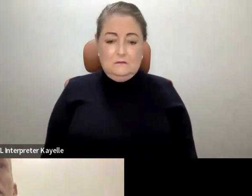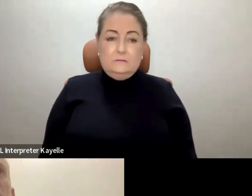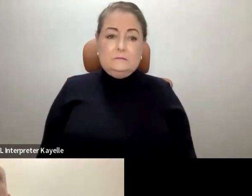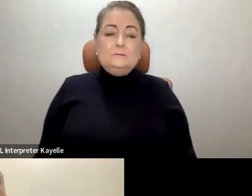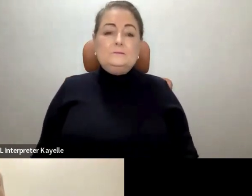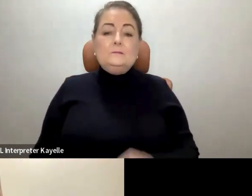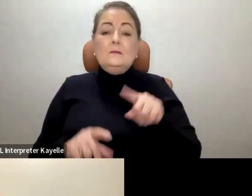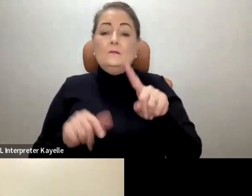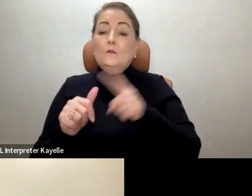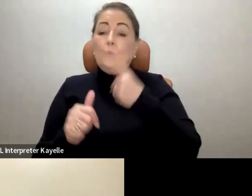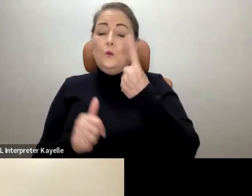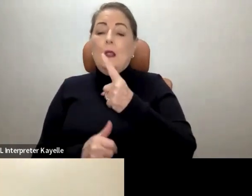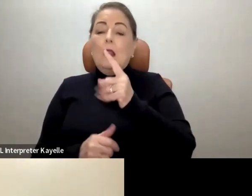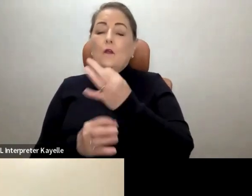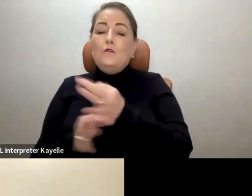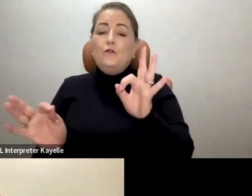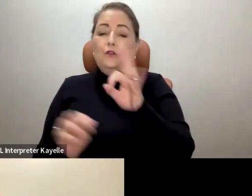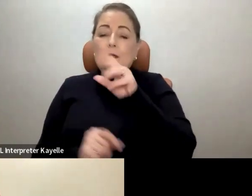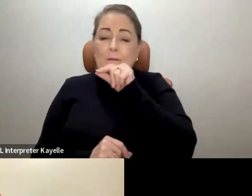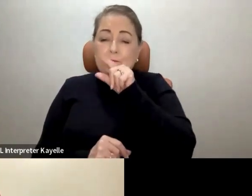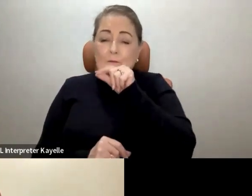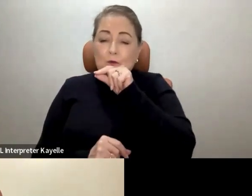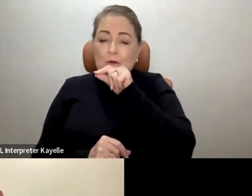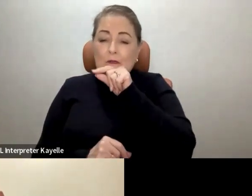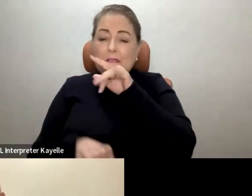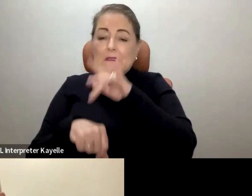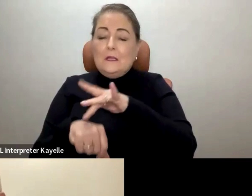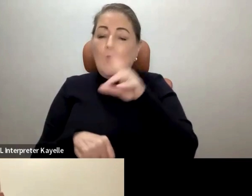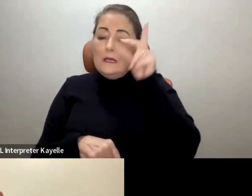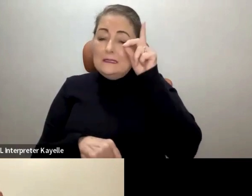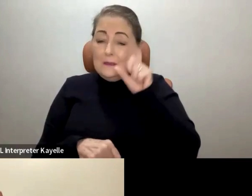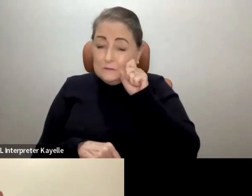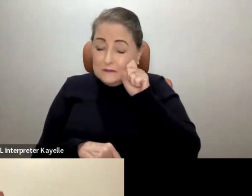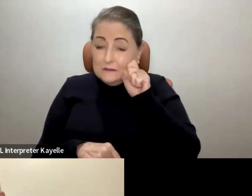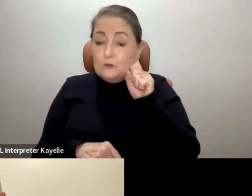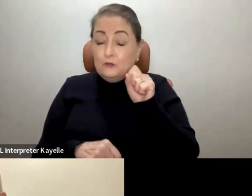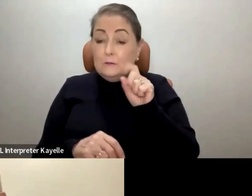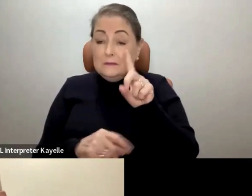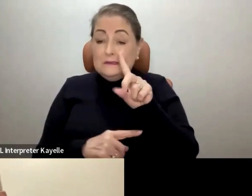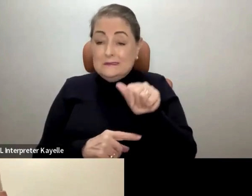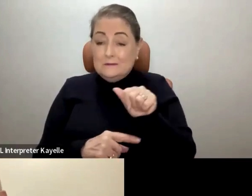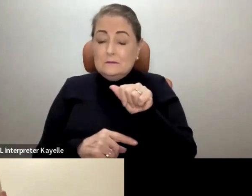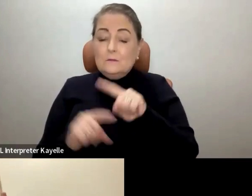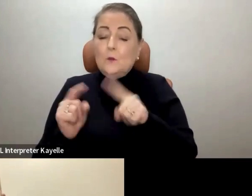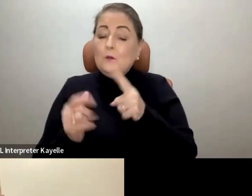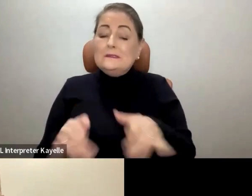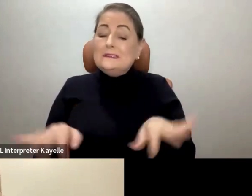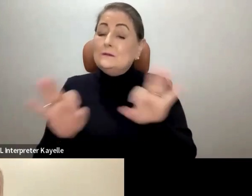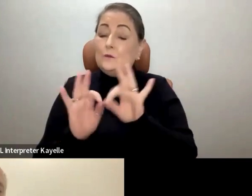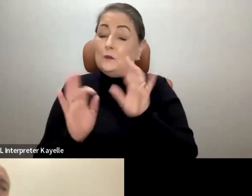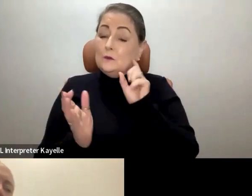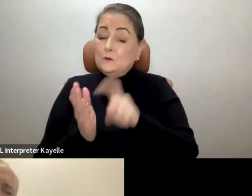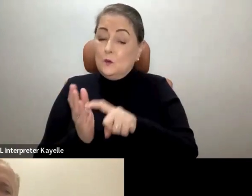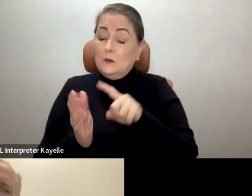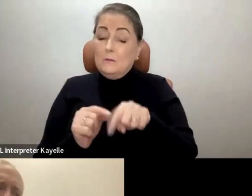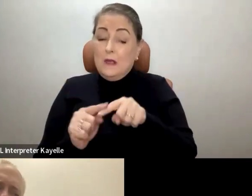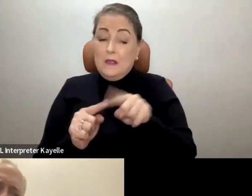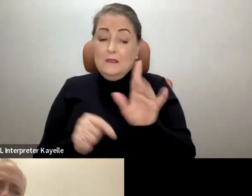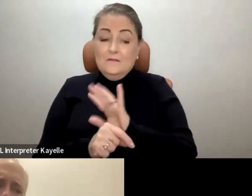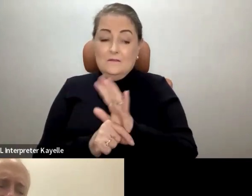the touches on Down syndrome as a disability. But what's important to note about this film is also like most of our